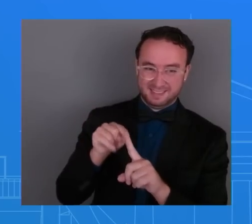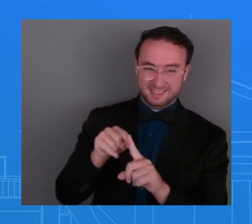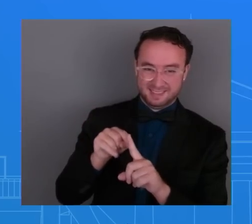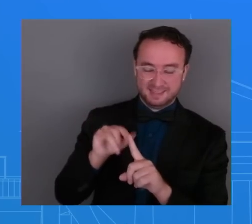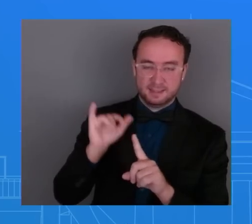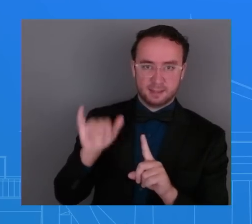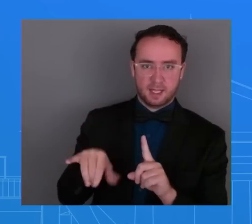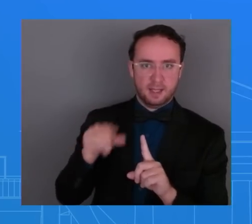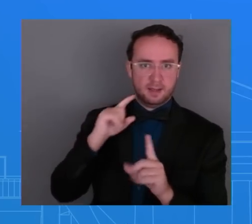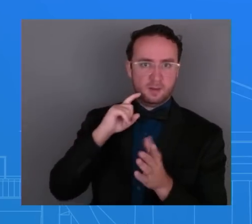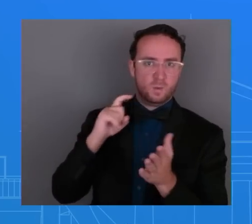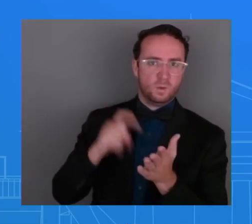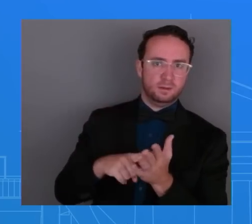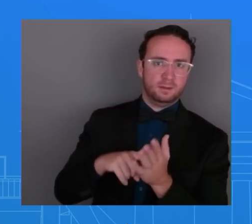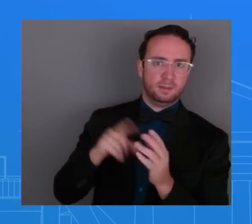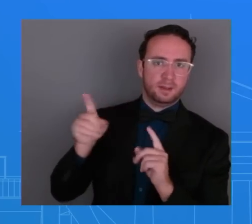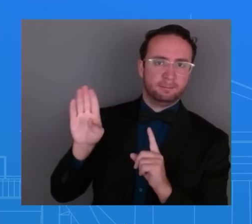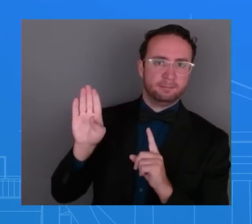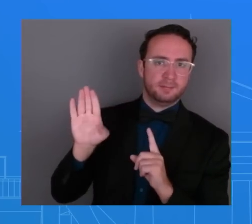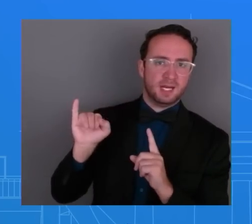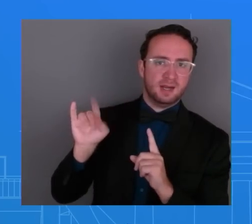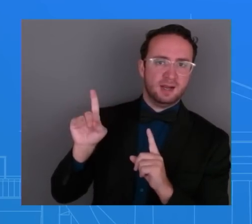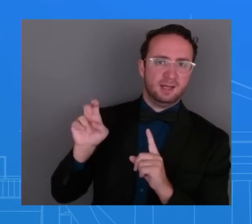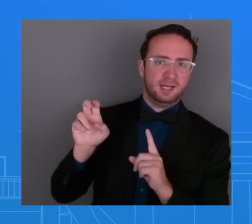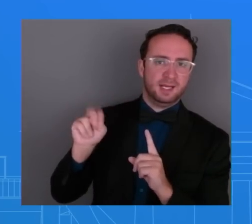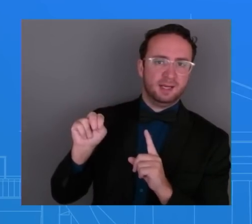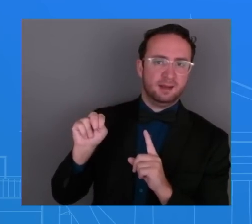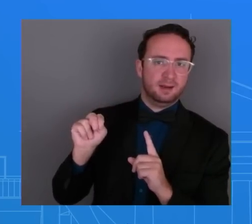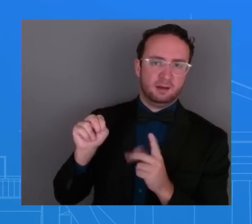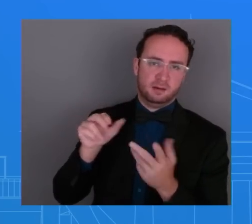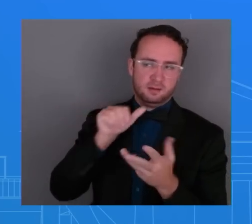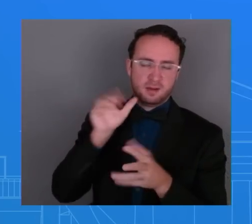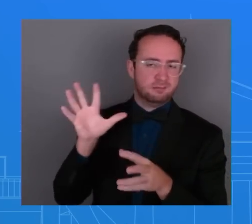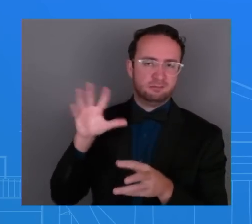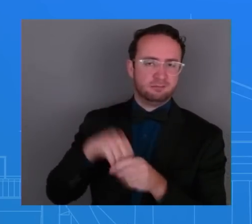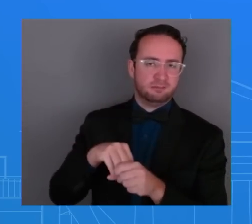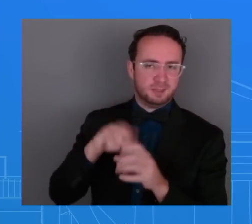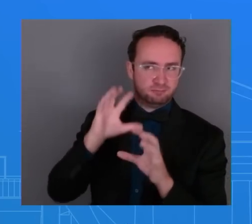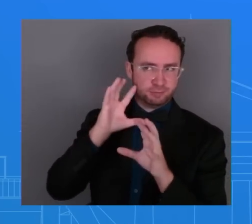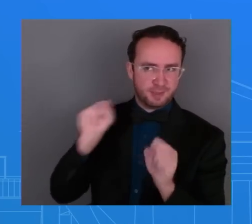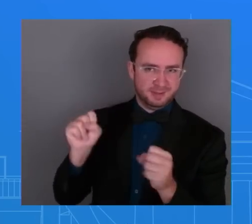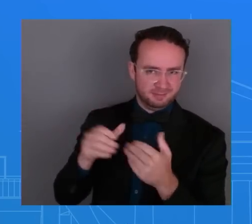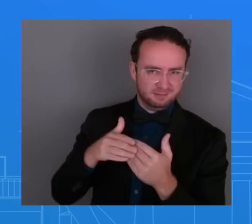former Speaker of the House Nancy Pelosi. And I think it's mutual. And in -- she also gave interviews --